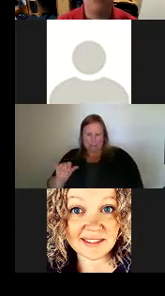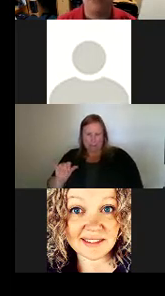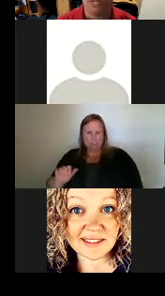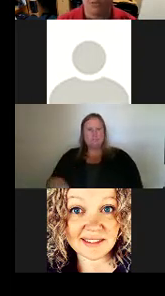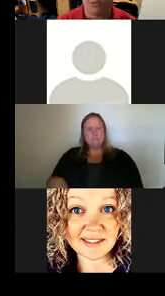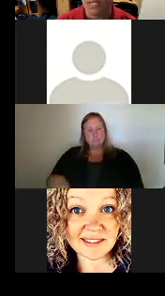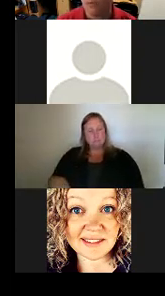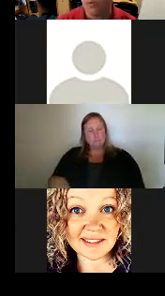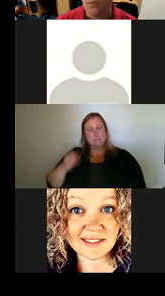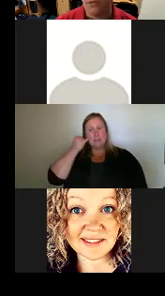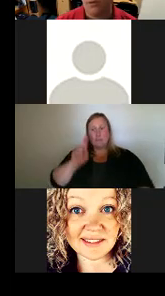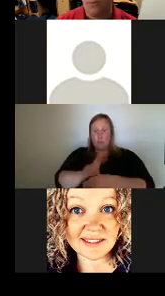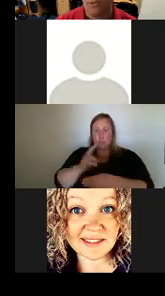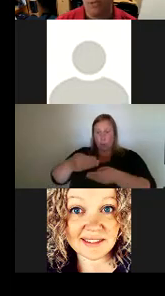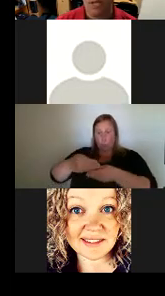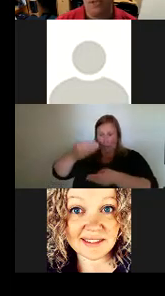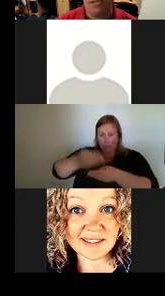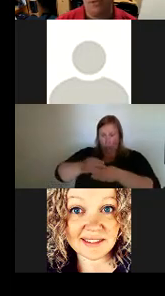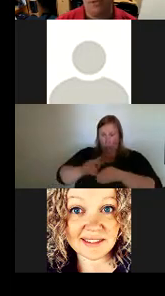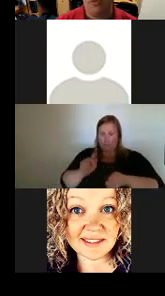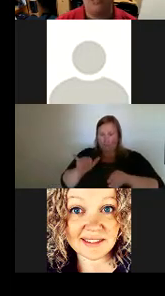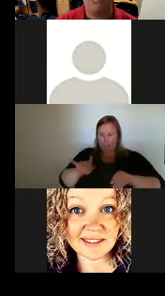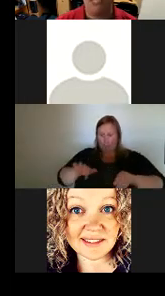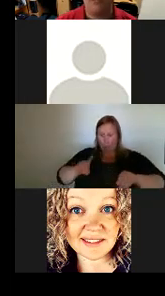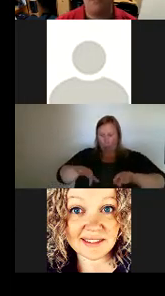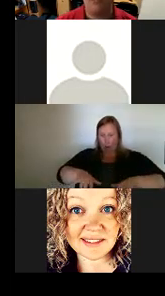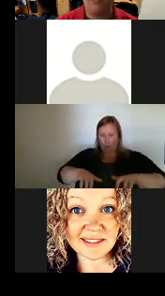IF YOU ARE USING A WINDOWS KEY, IT WOULD BE SAME AS THE